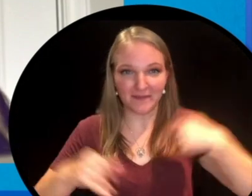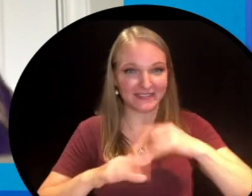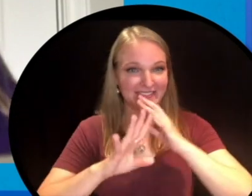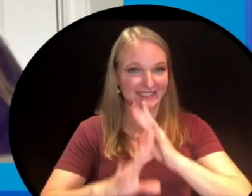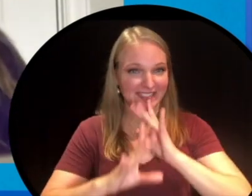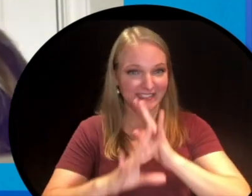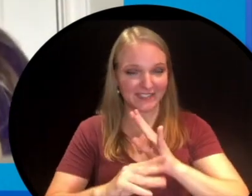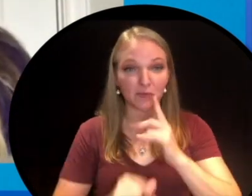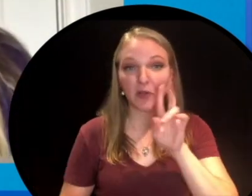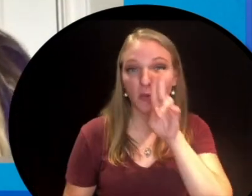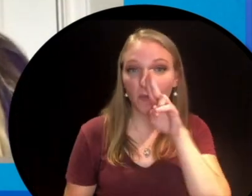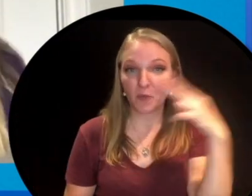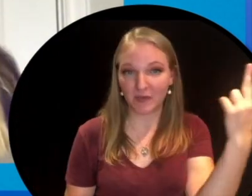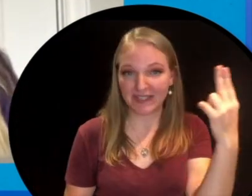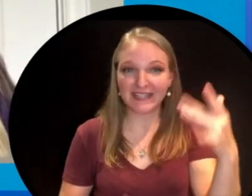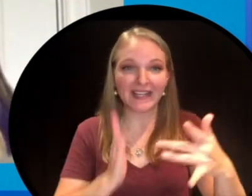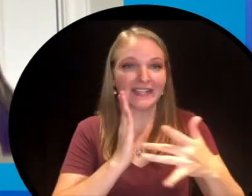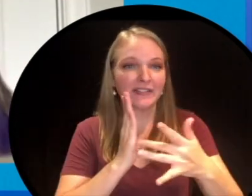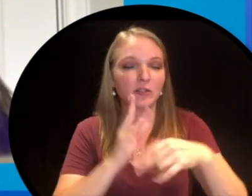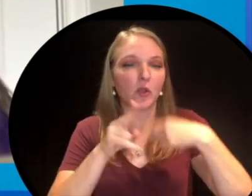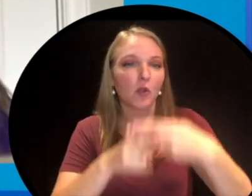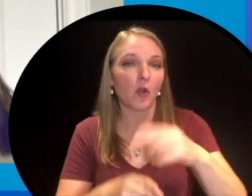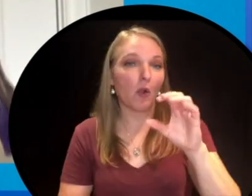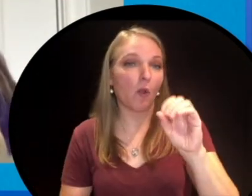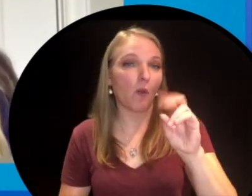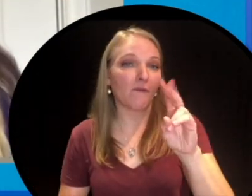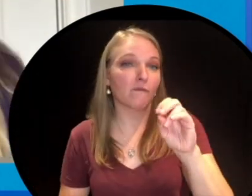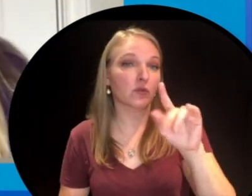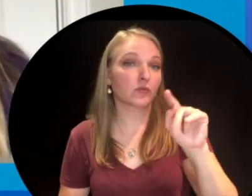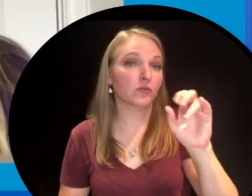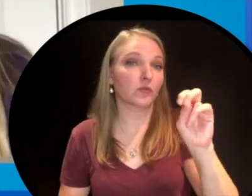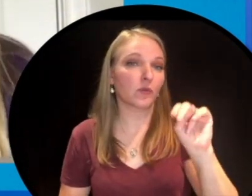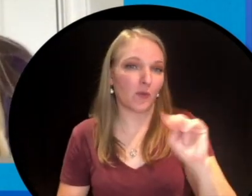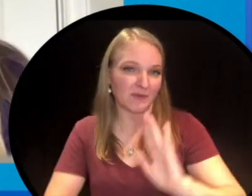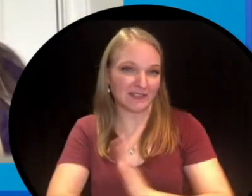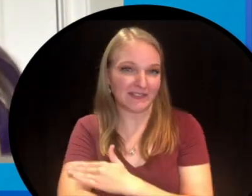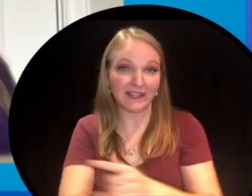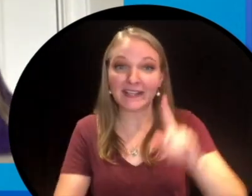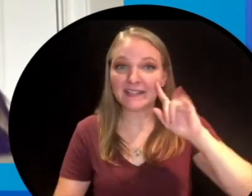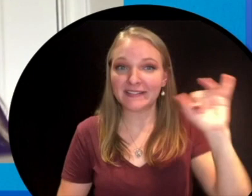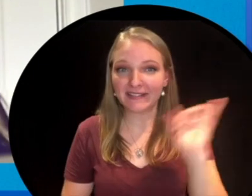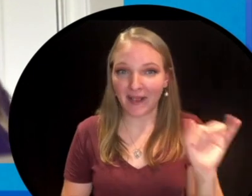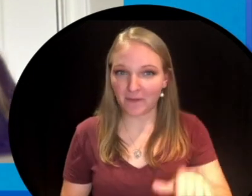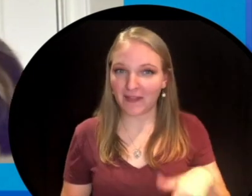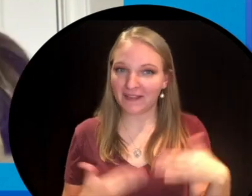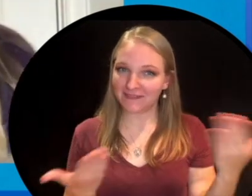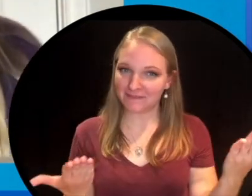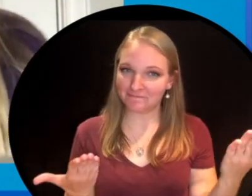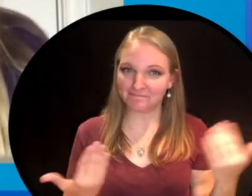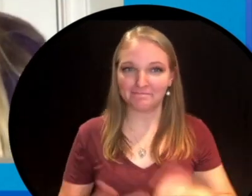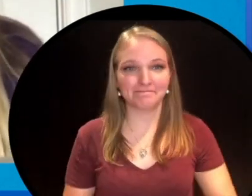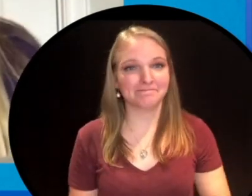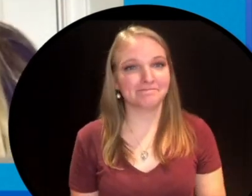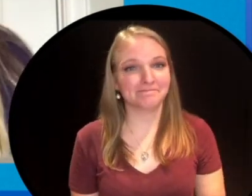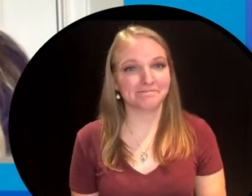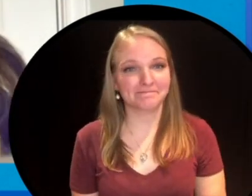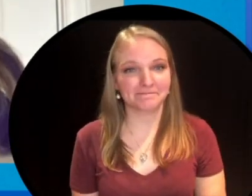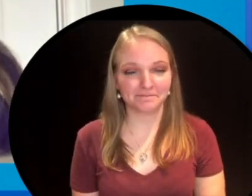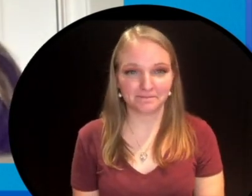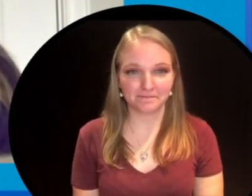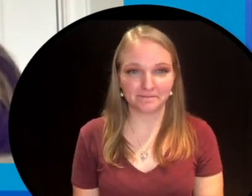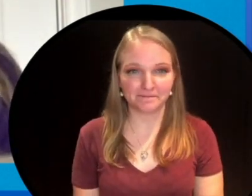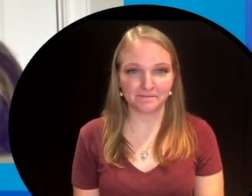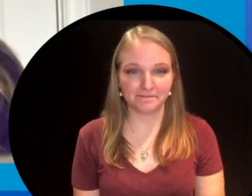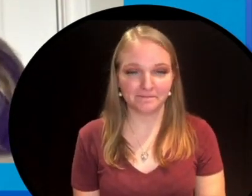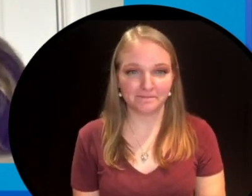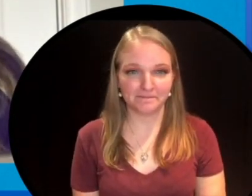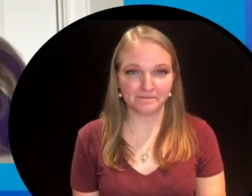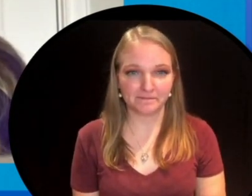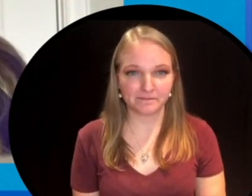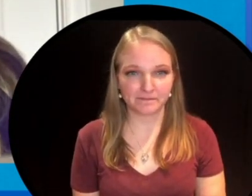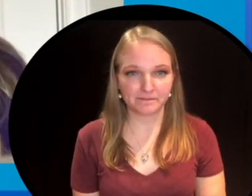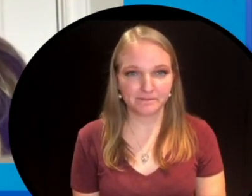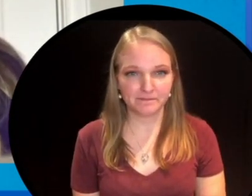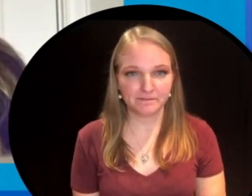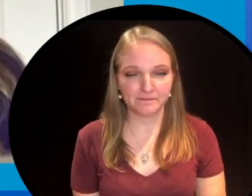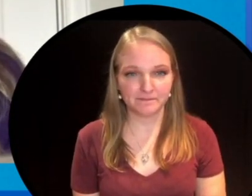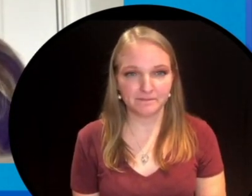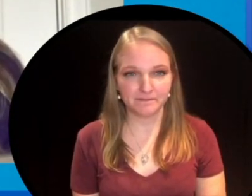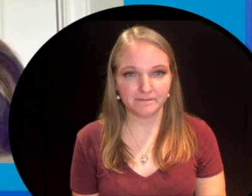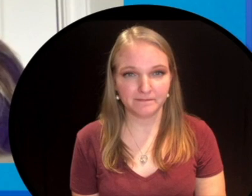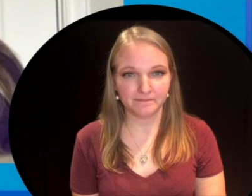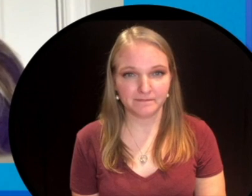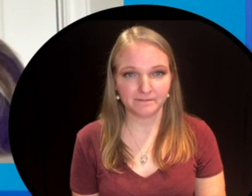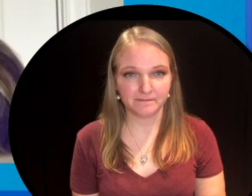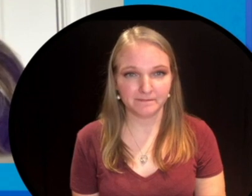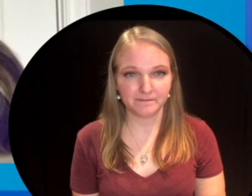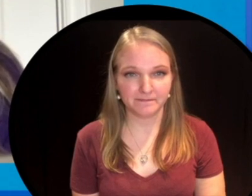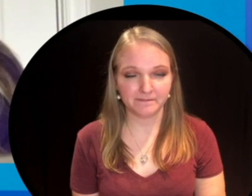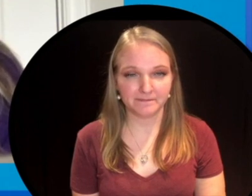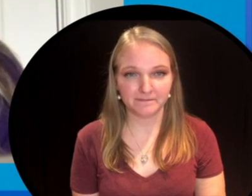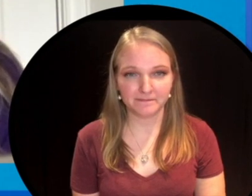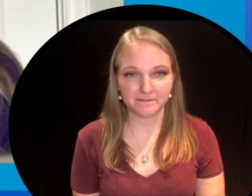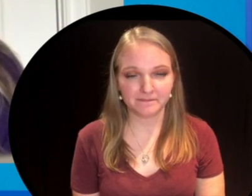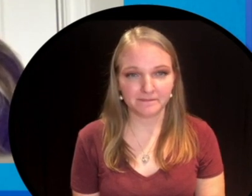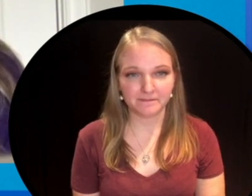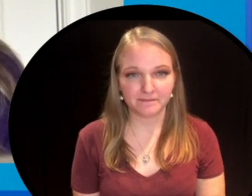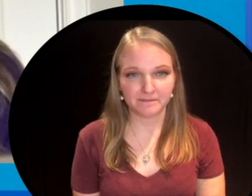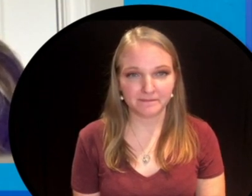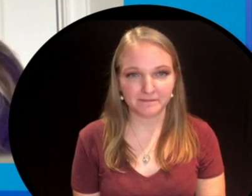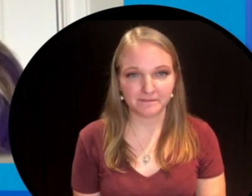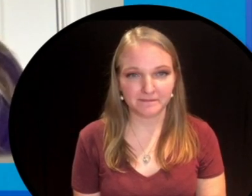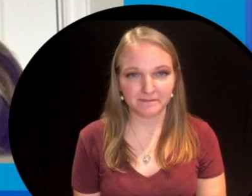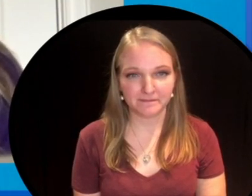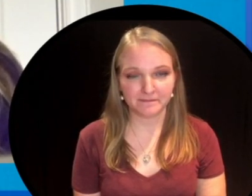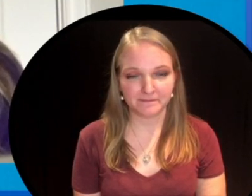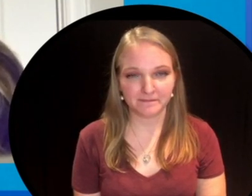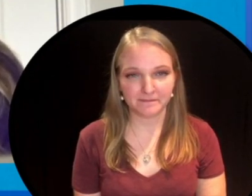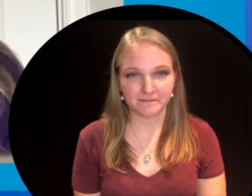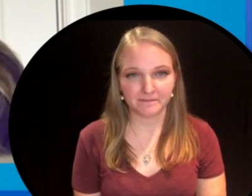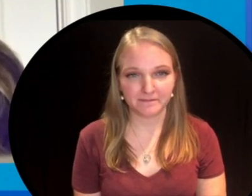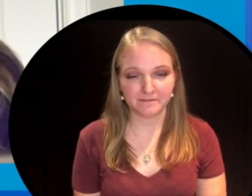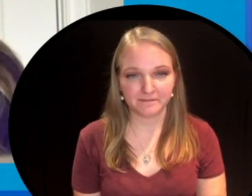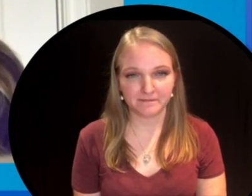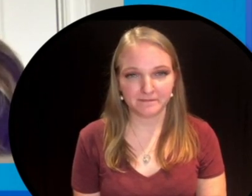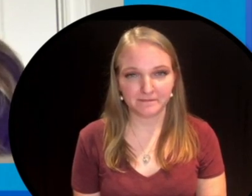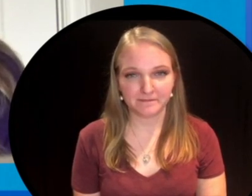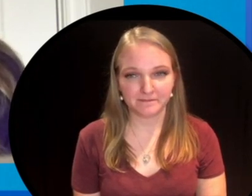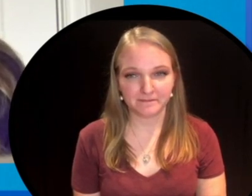This is a unique vocal technique called overtone singing and it sounds like this.